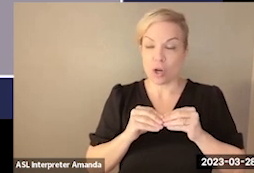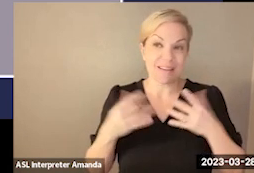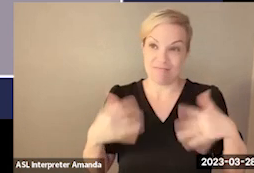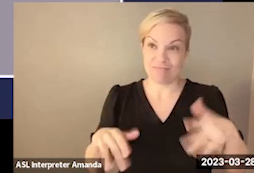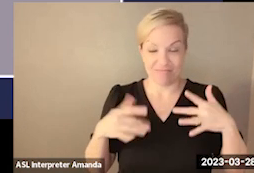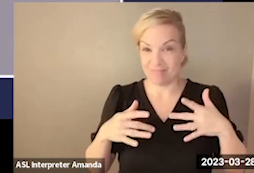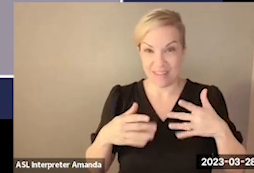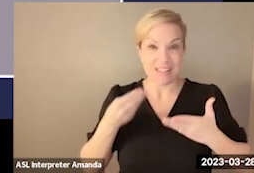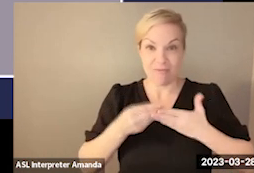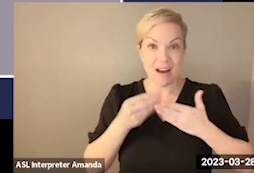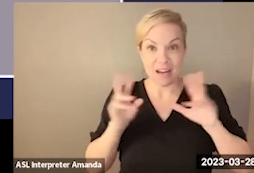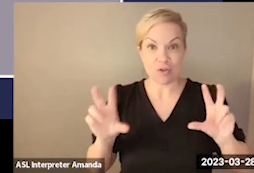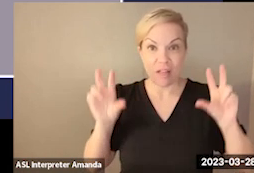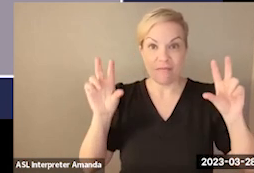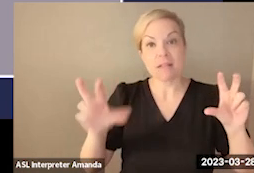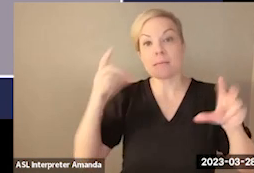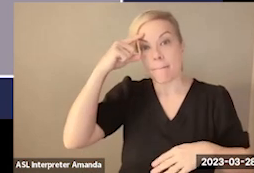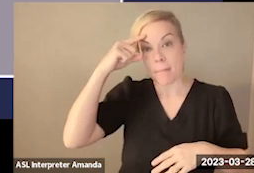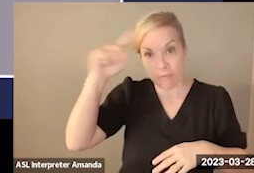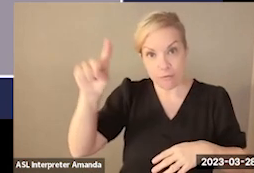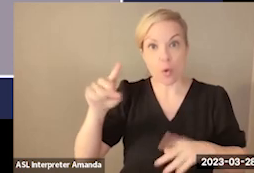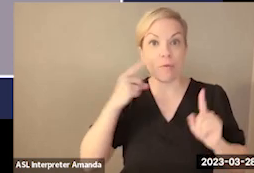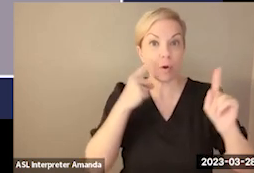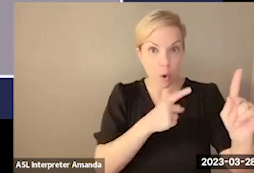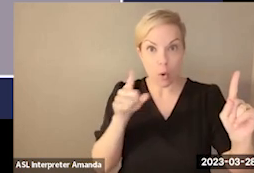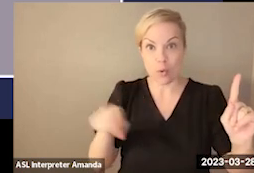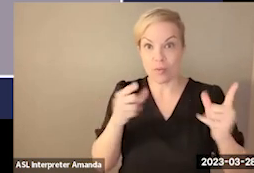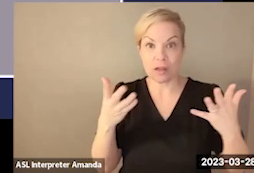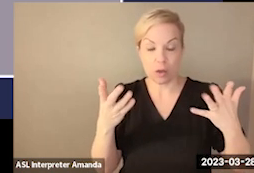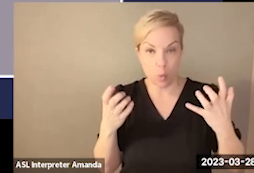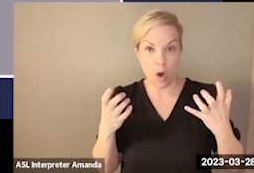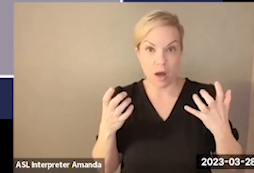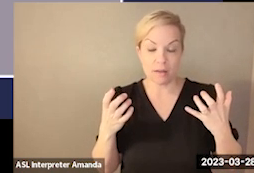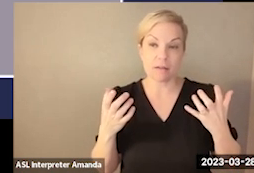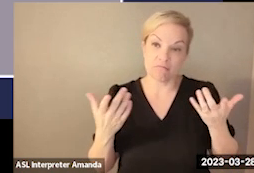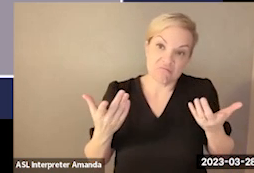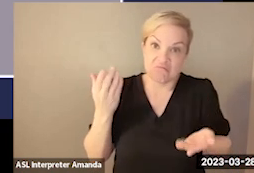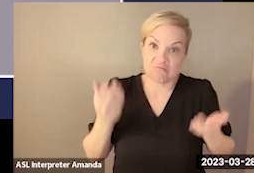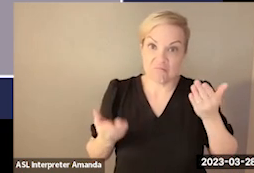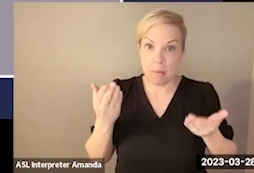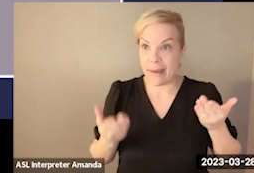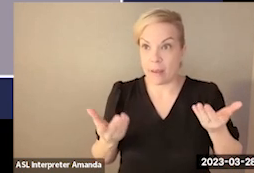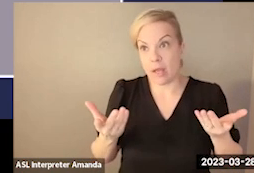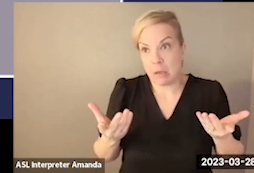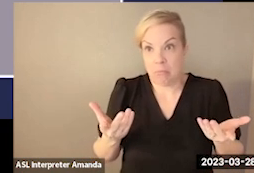Debbie Stine, Science & Technology Policy Academy: But for this to sign a goal that you're trying to reach. it might make you know the most sense.